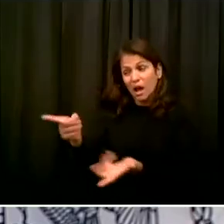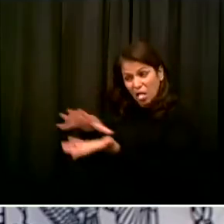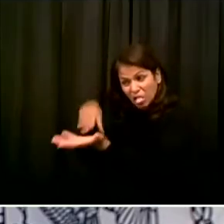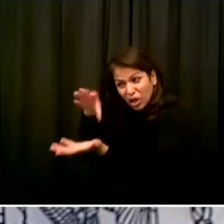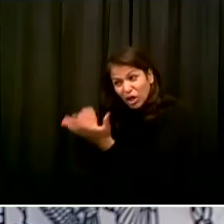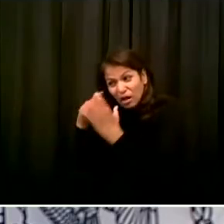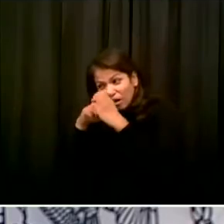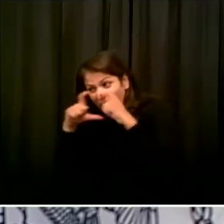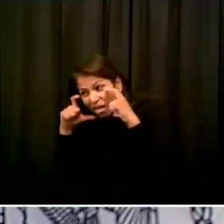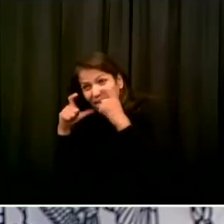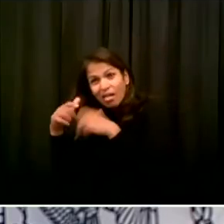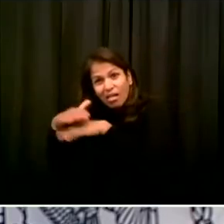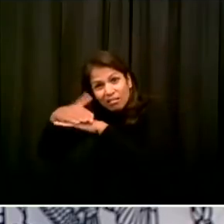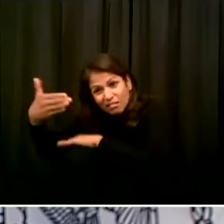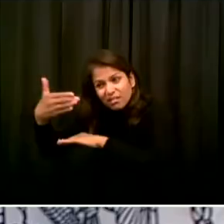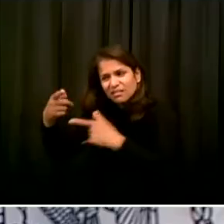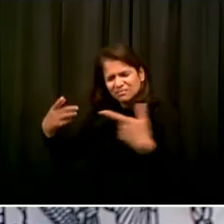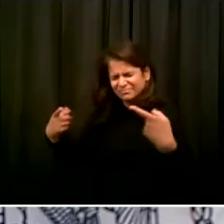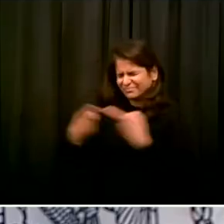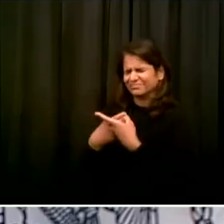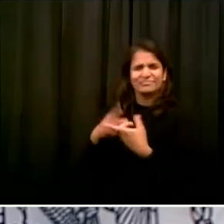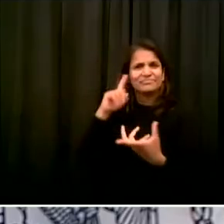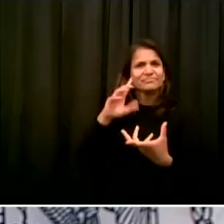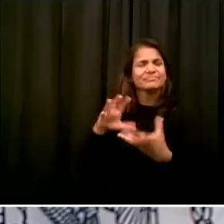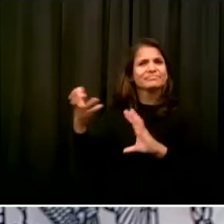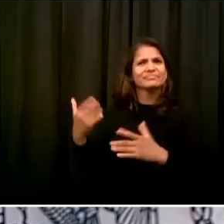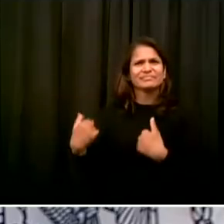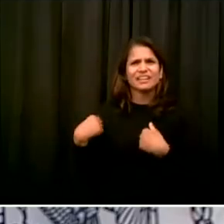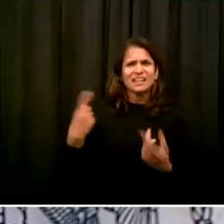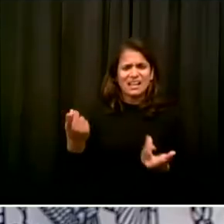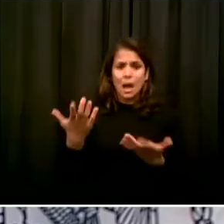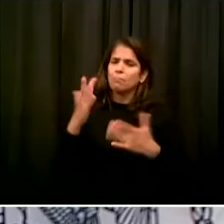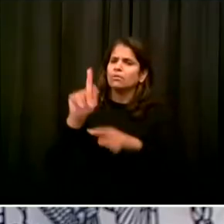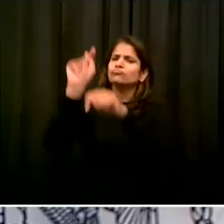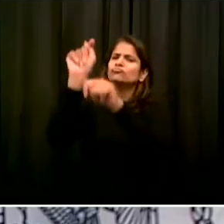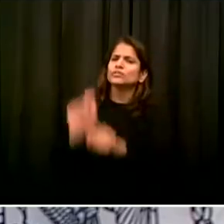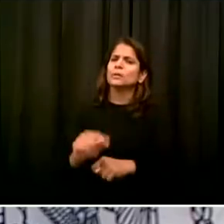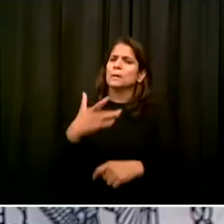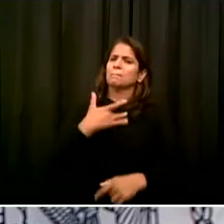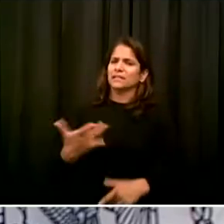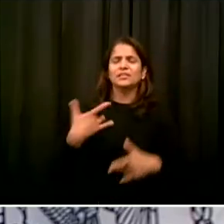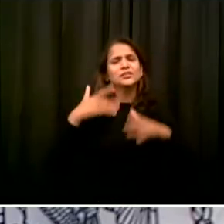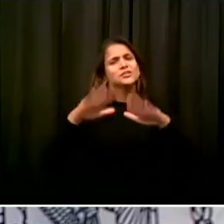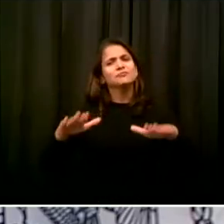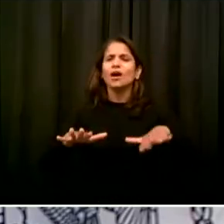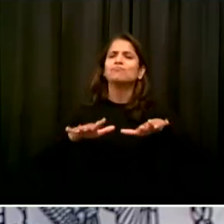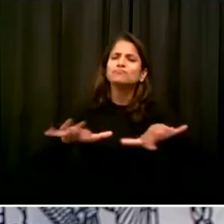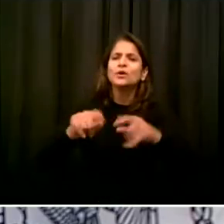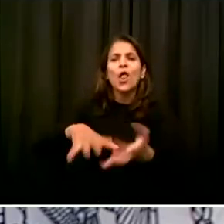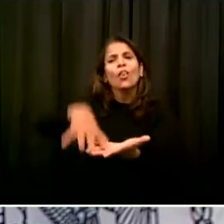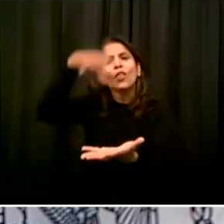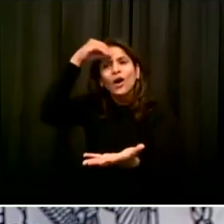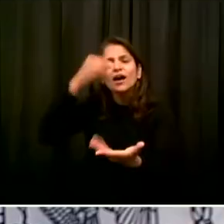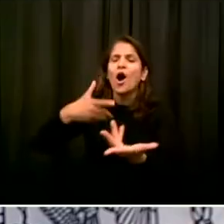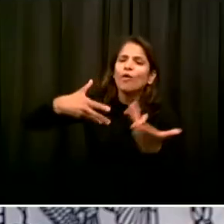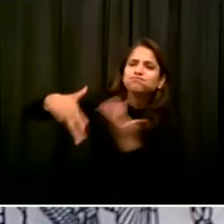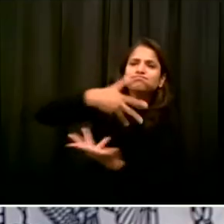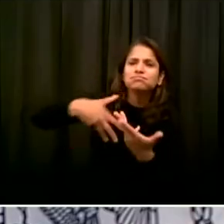UND ERTHIS CIRCUMSTANCE, IN TERMS OF LEARNING, THERE